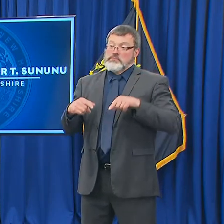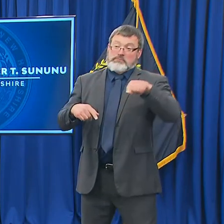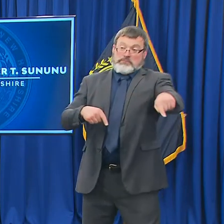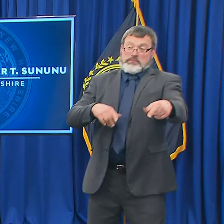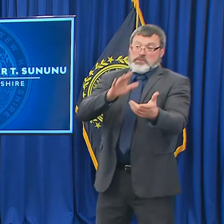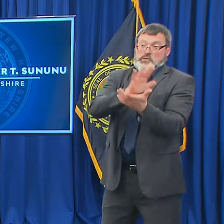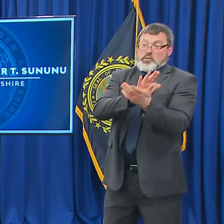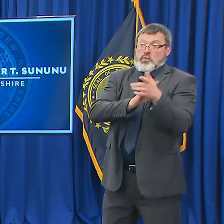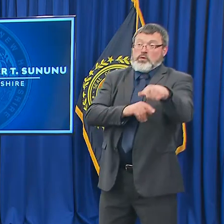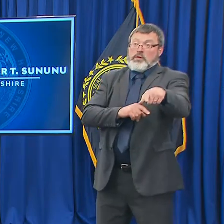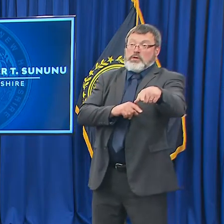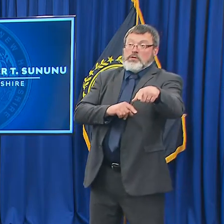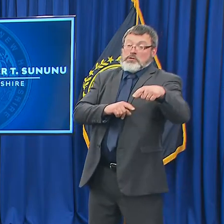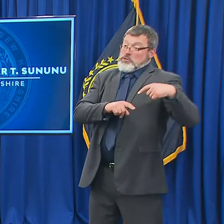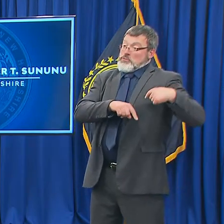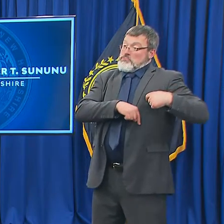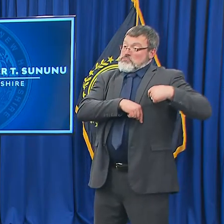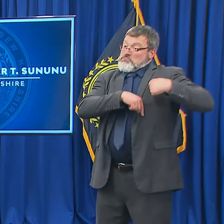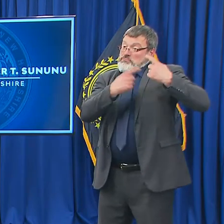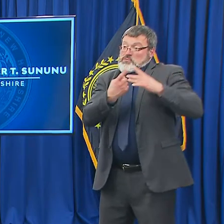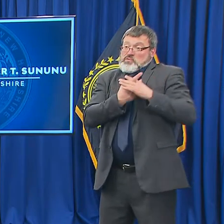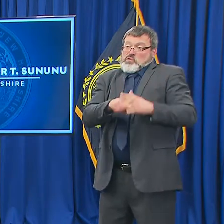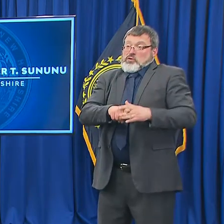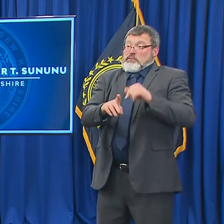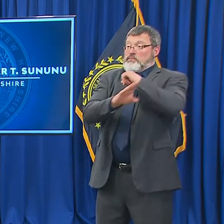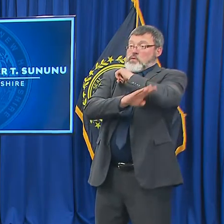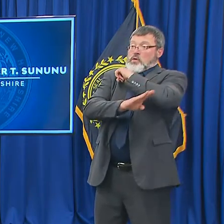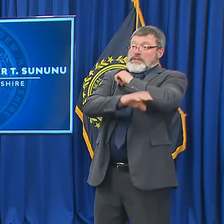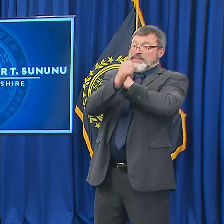that the themselves the the administrators, the school